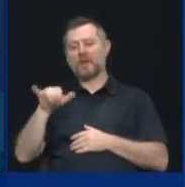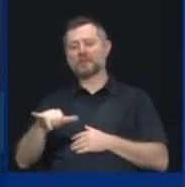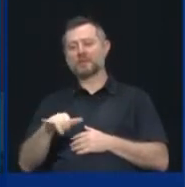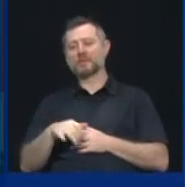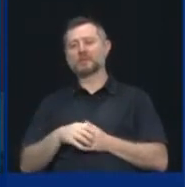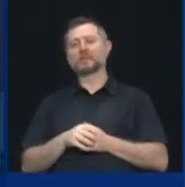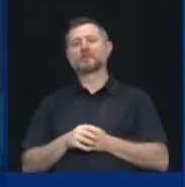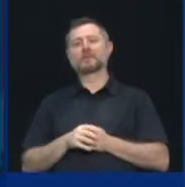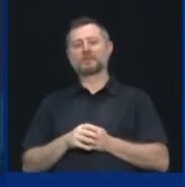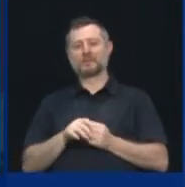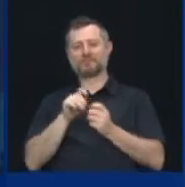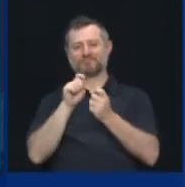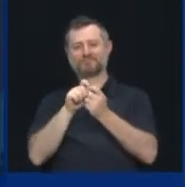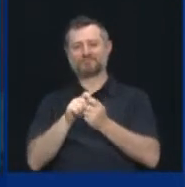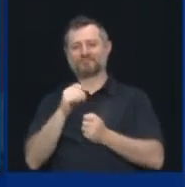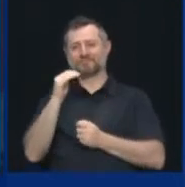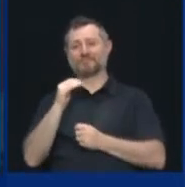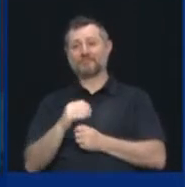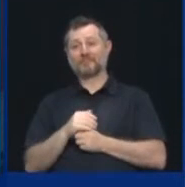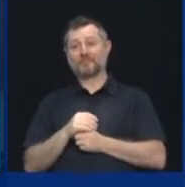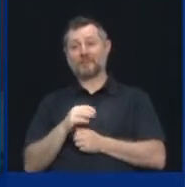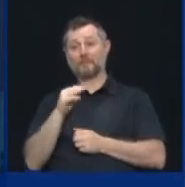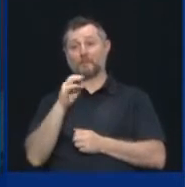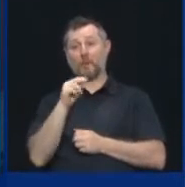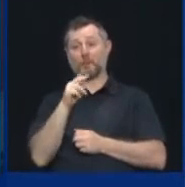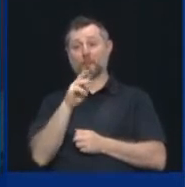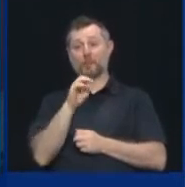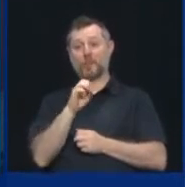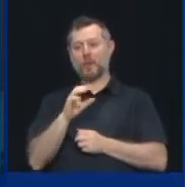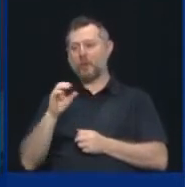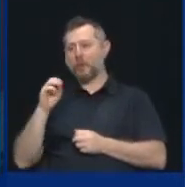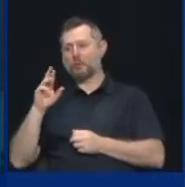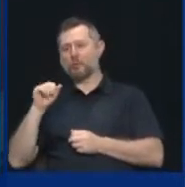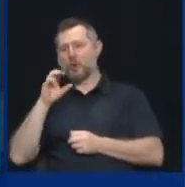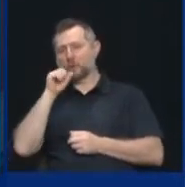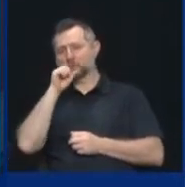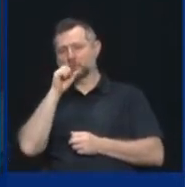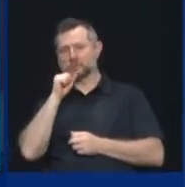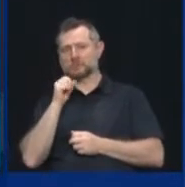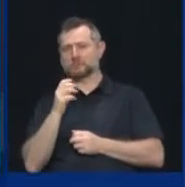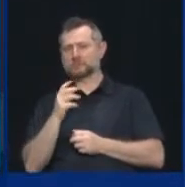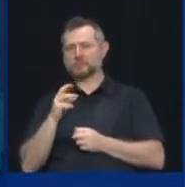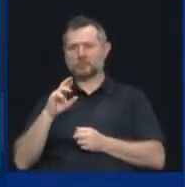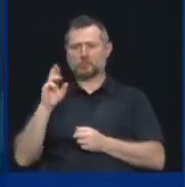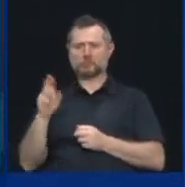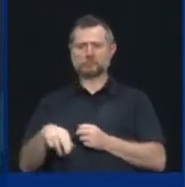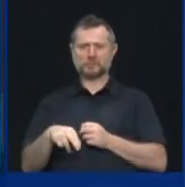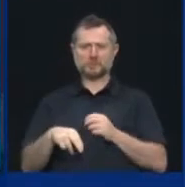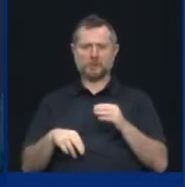COUNTY, SPRING VALLEY AND MUNRO AND ORGEAN AND MANCHESTER AND